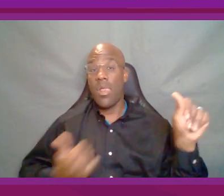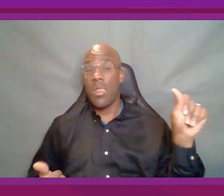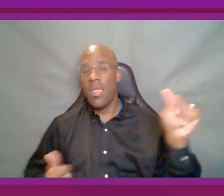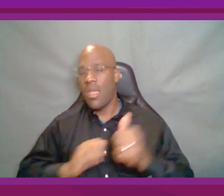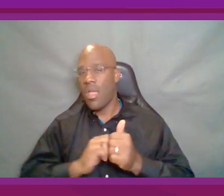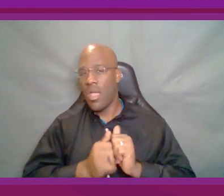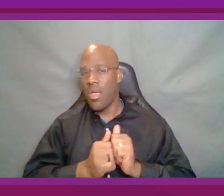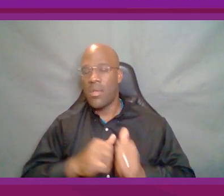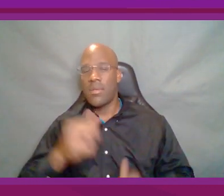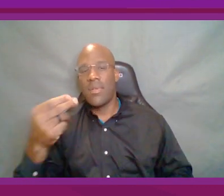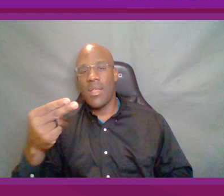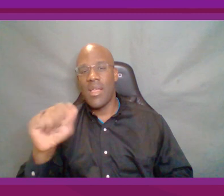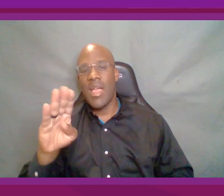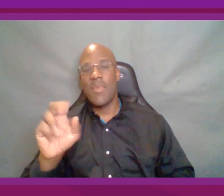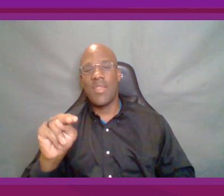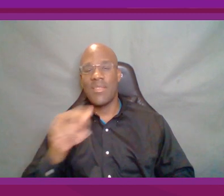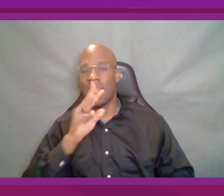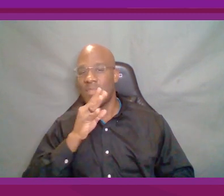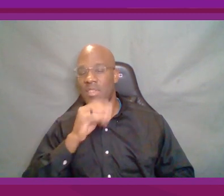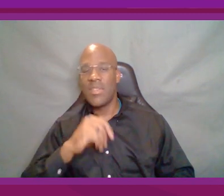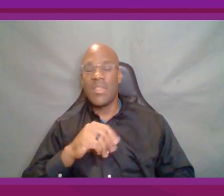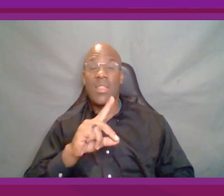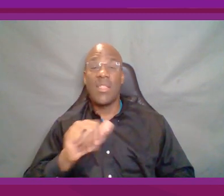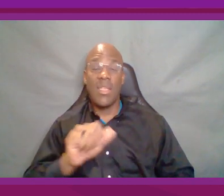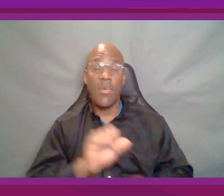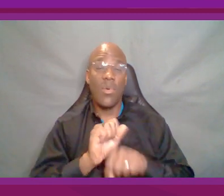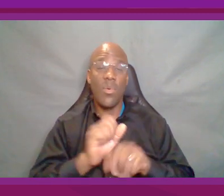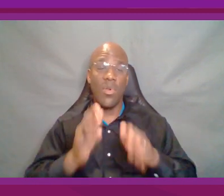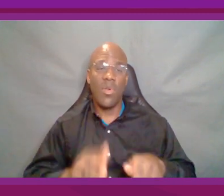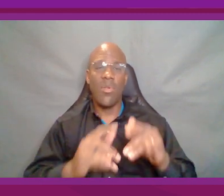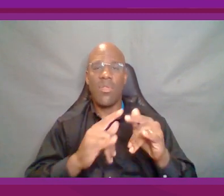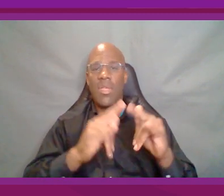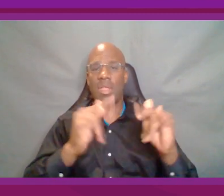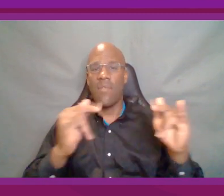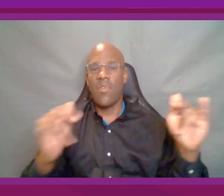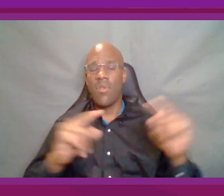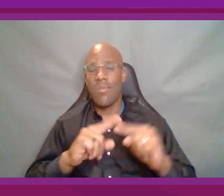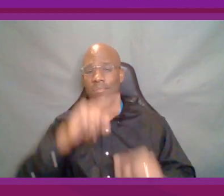[HABEN]: Haben speaking. Disabled workers are very diverse, there are some disabled workers